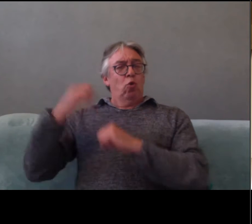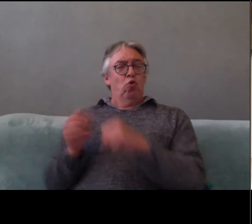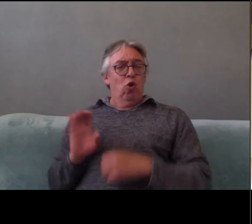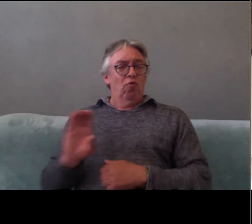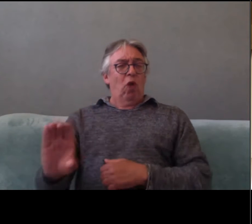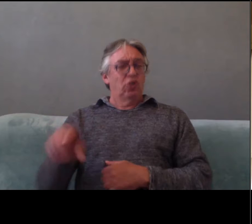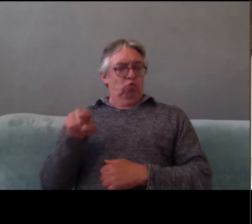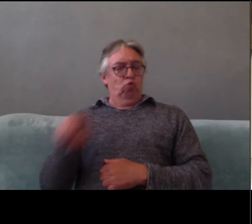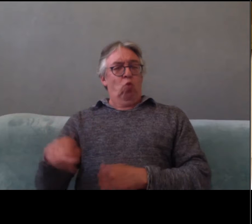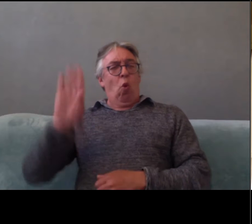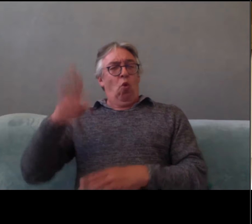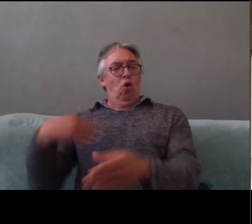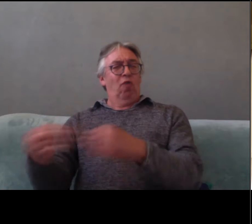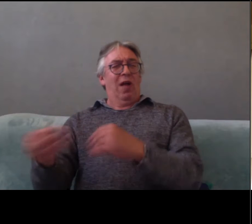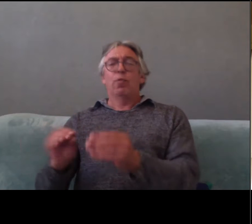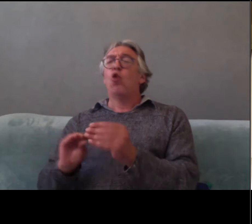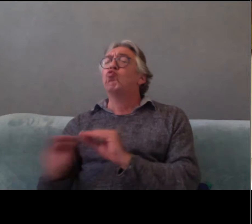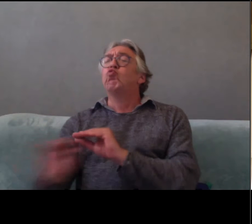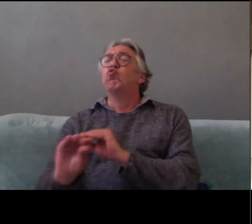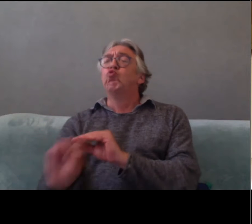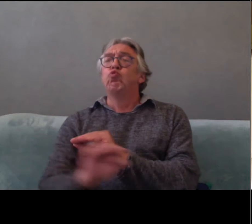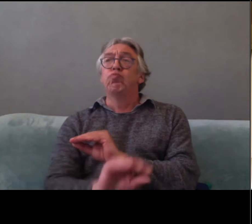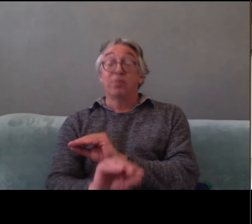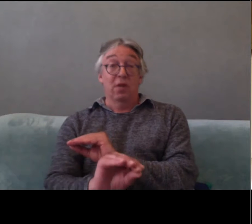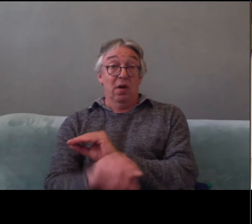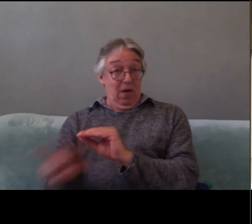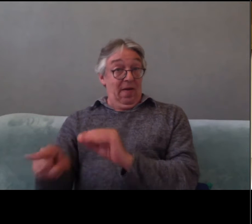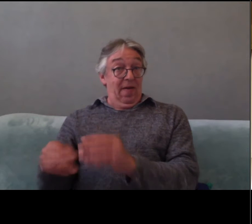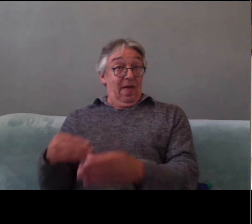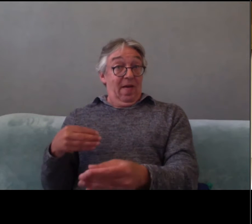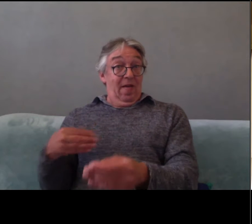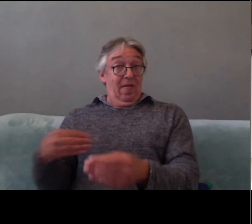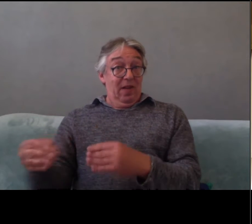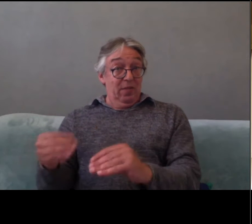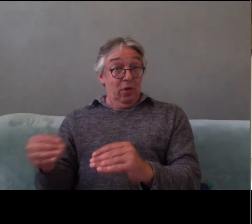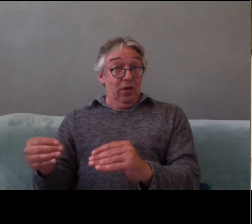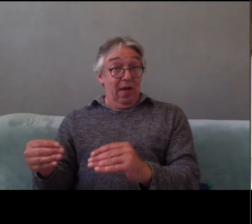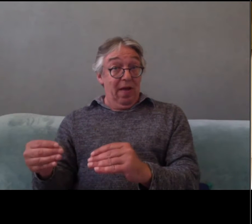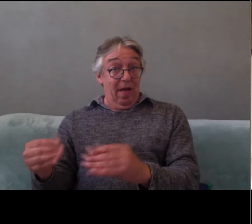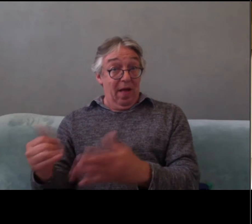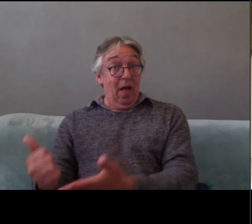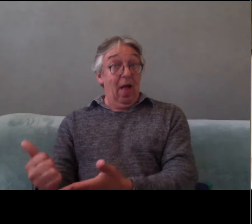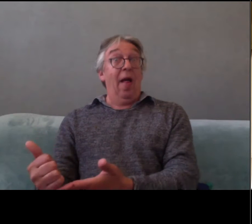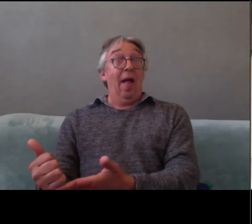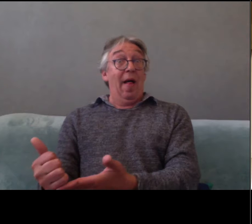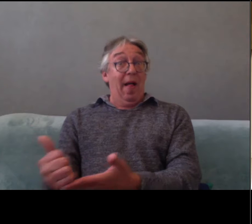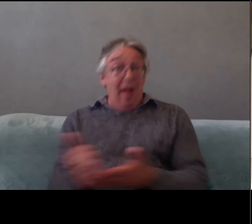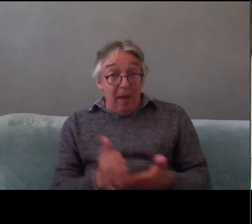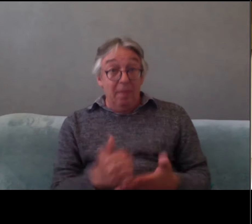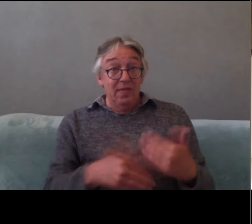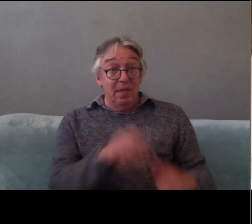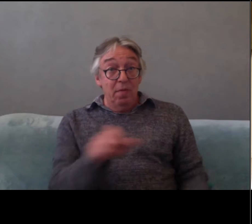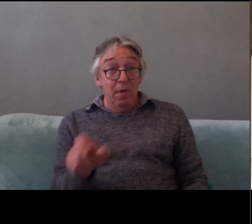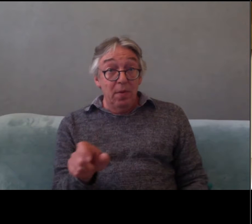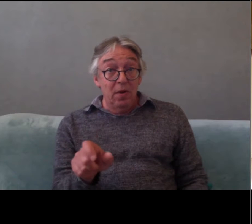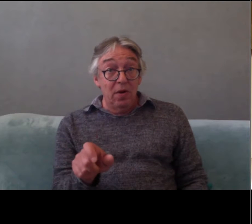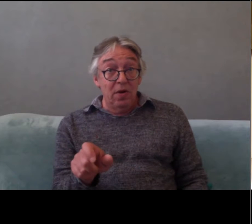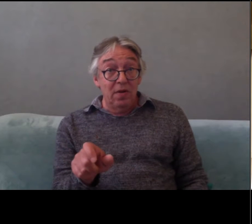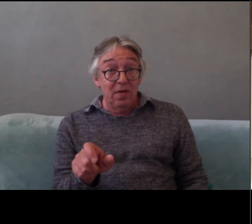has this been of any use for services to persons with disabilities?